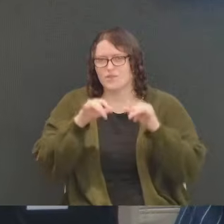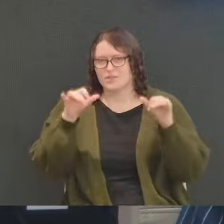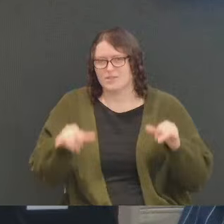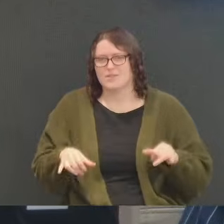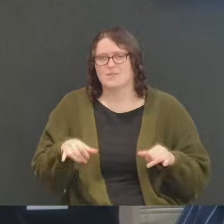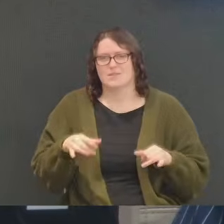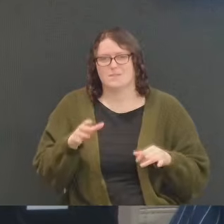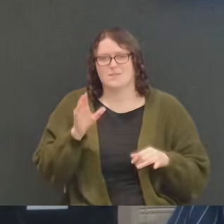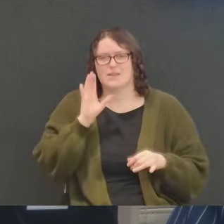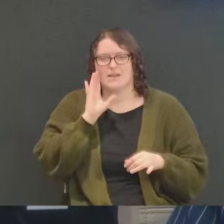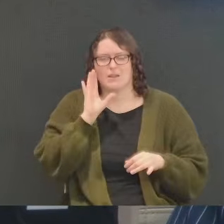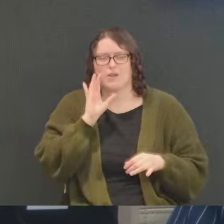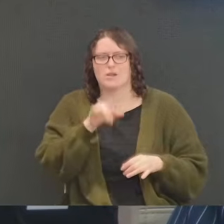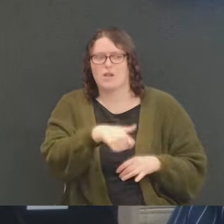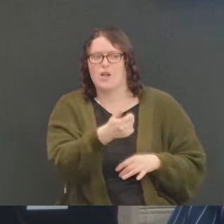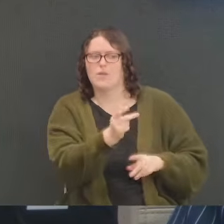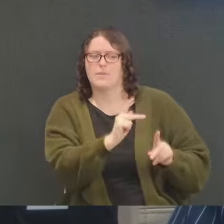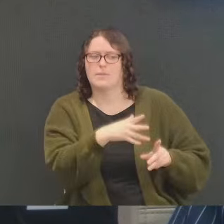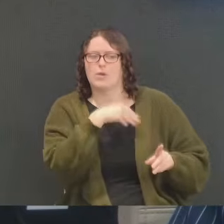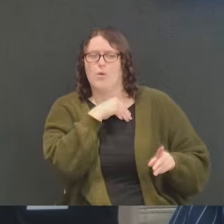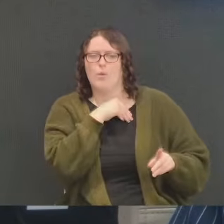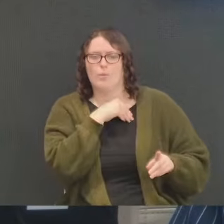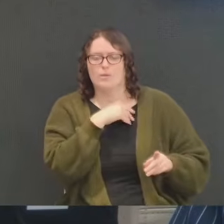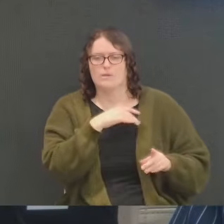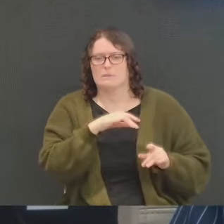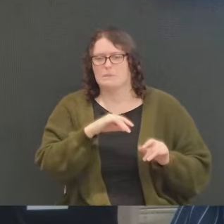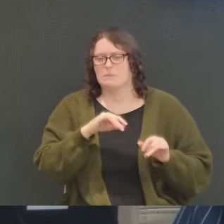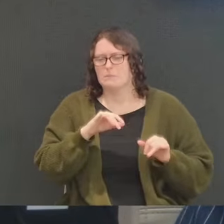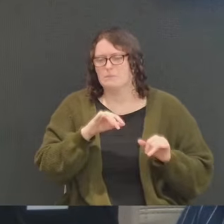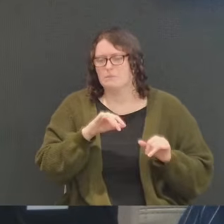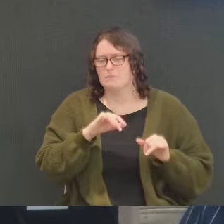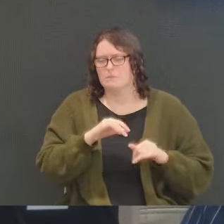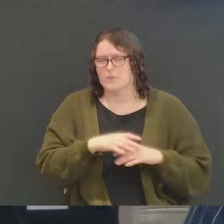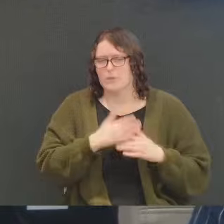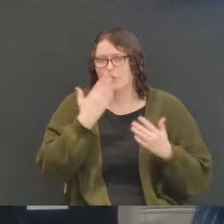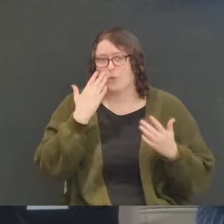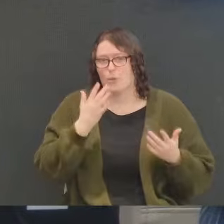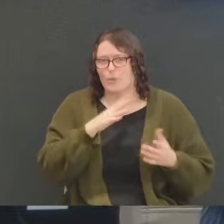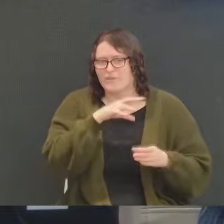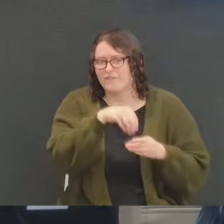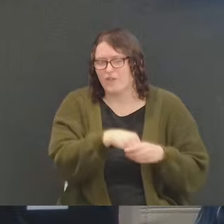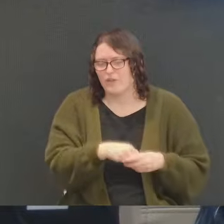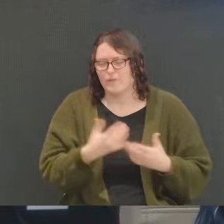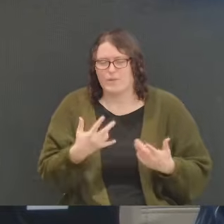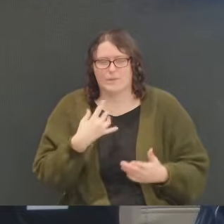proprietary. if you know, we just don't want to have our backs against the wall. It's it's